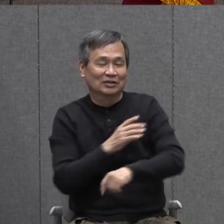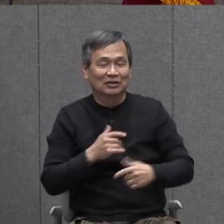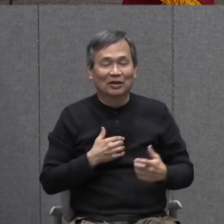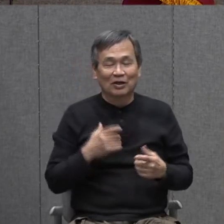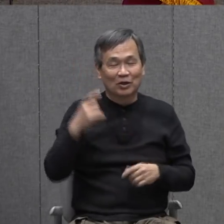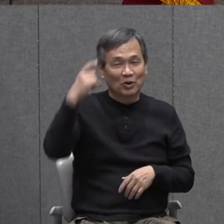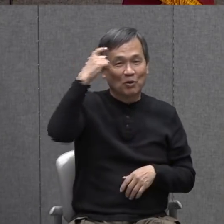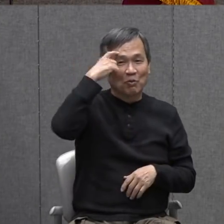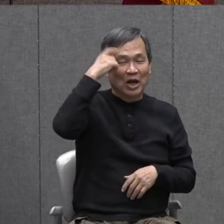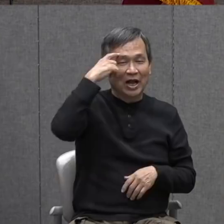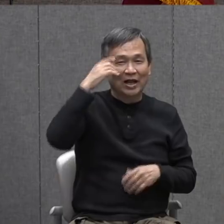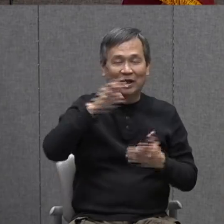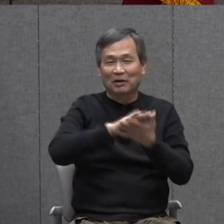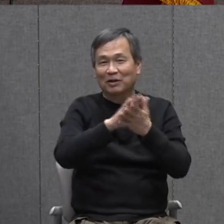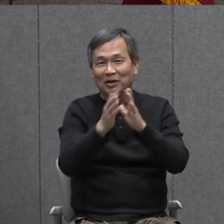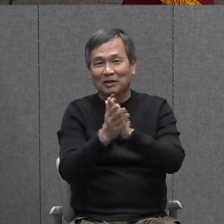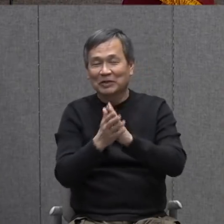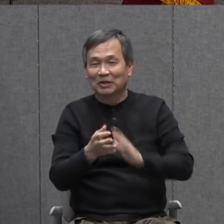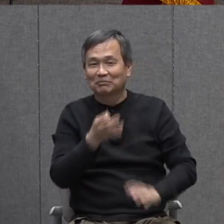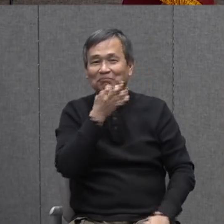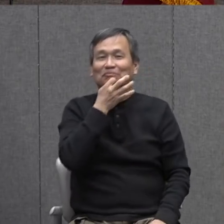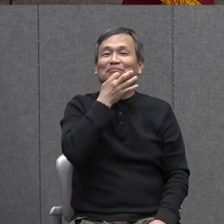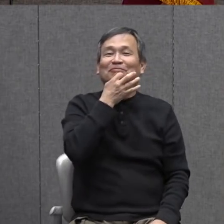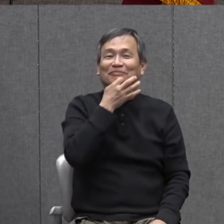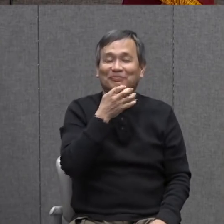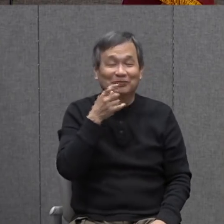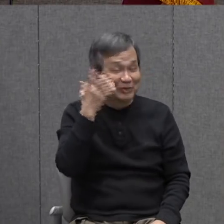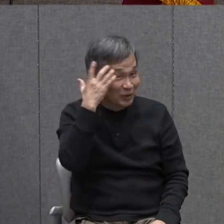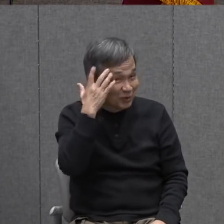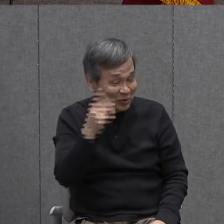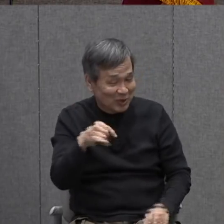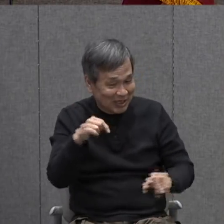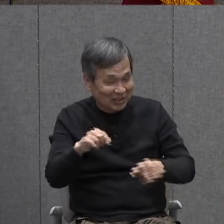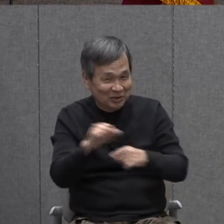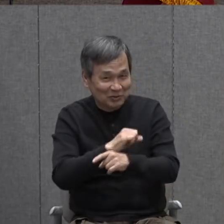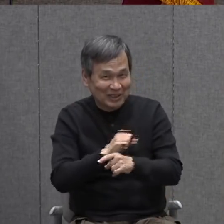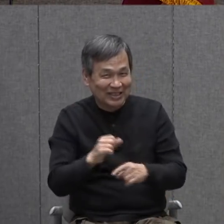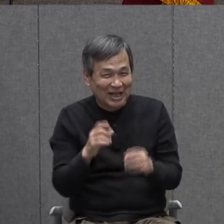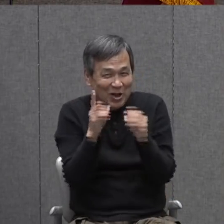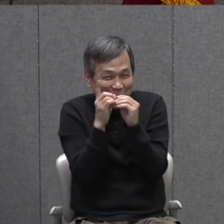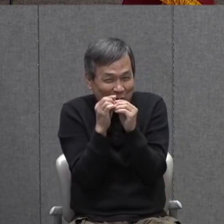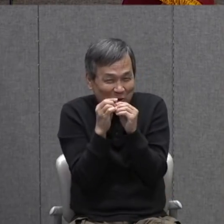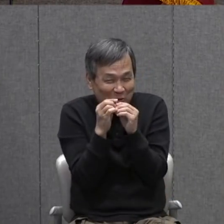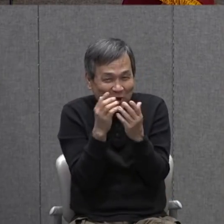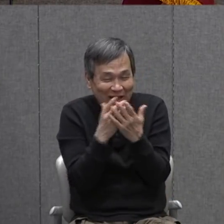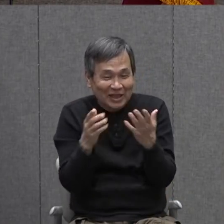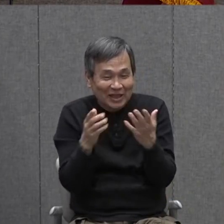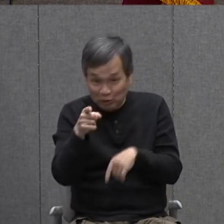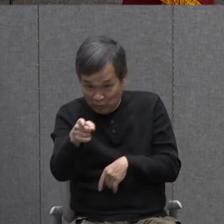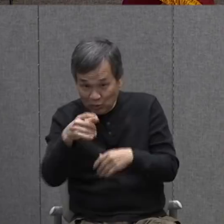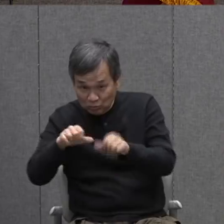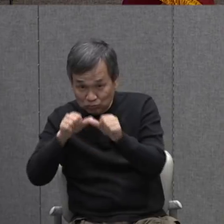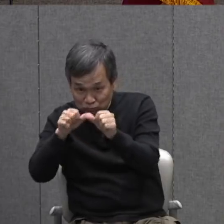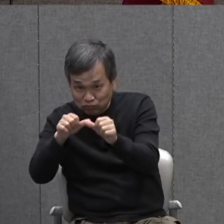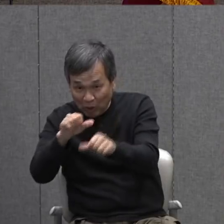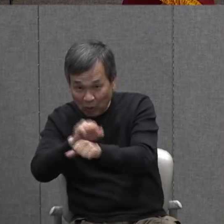And this is why we practice things like this. For my last sample while you're working, you keep doing what you're doing,